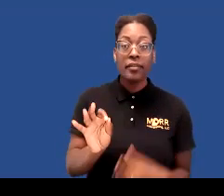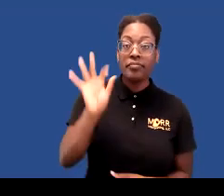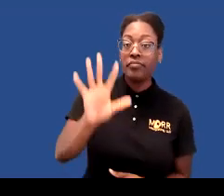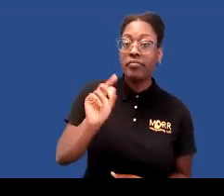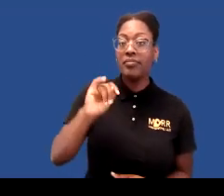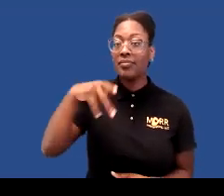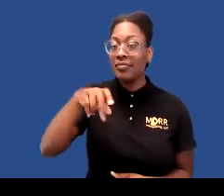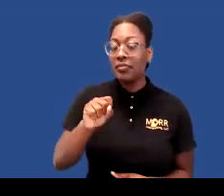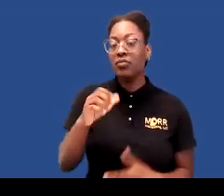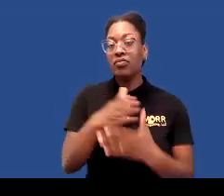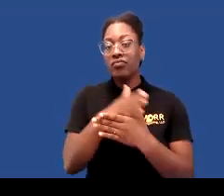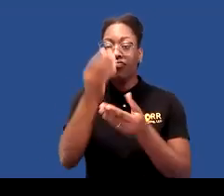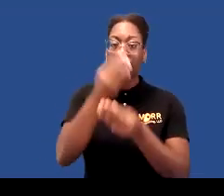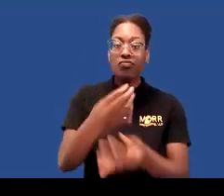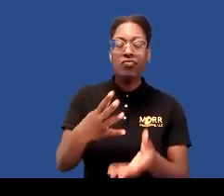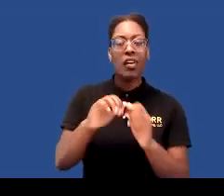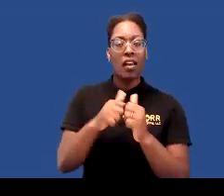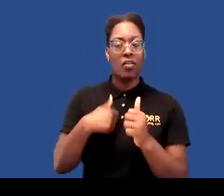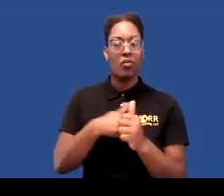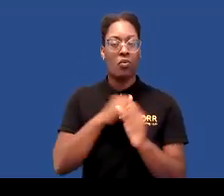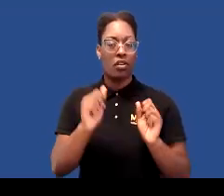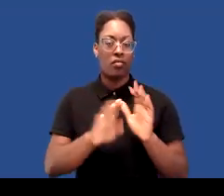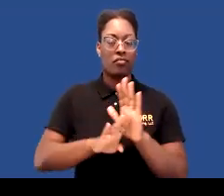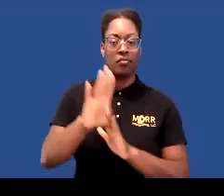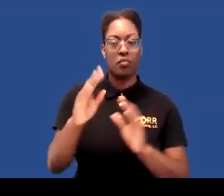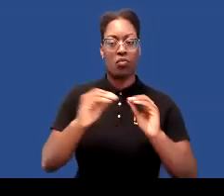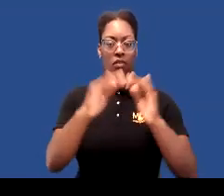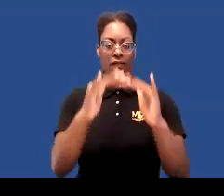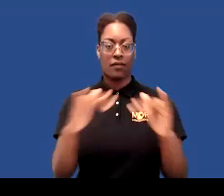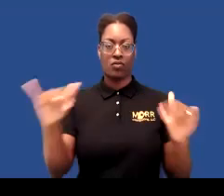"about how to build "a more diverse writing center staff?"